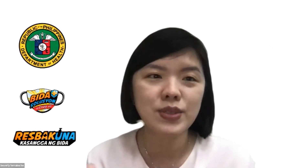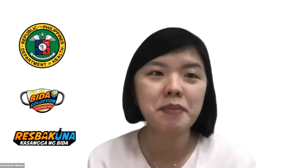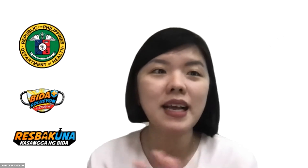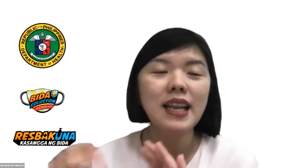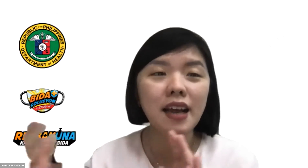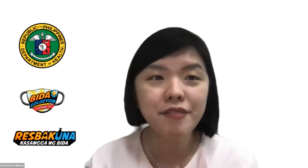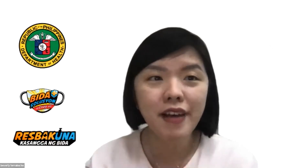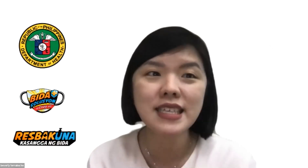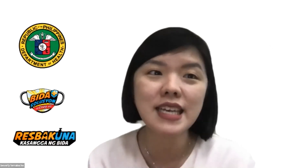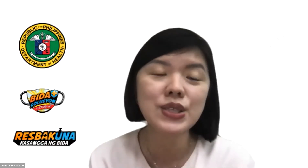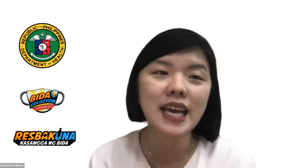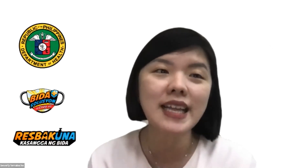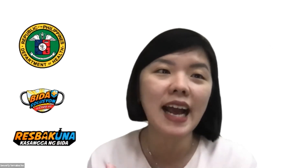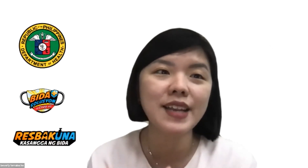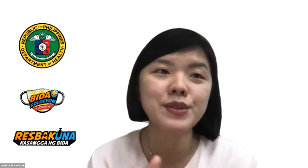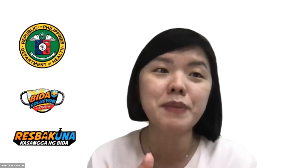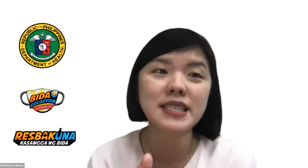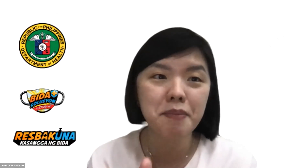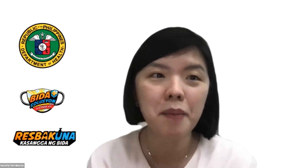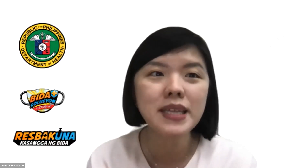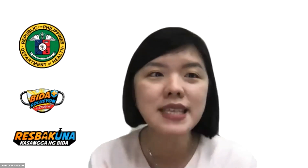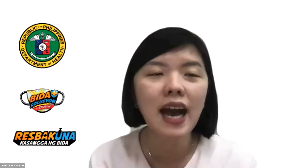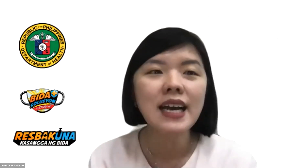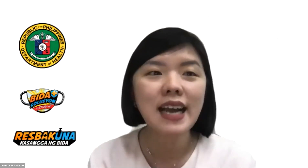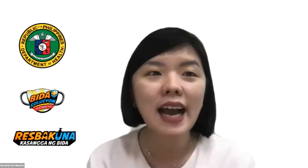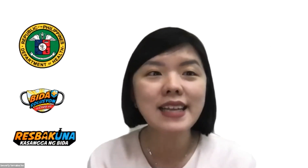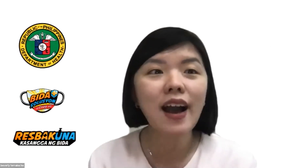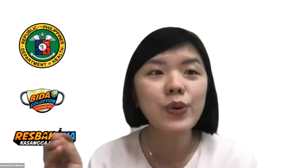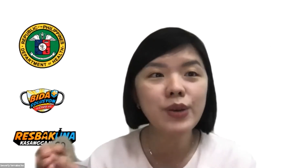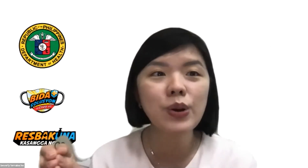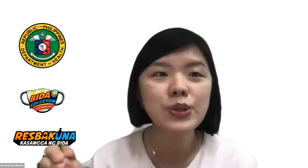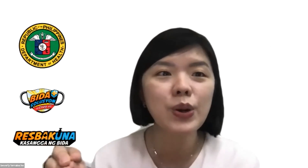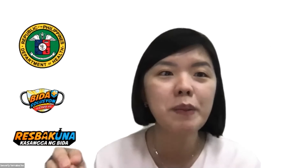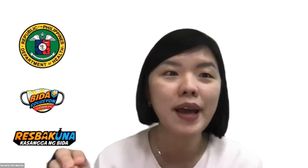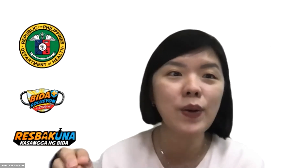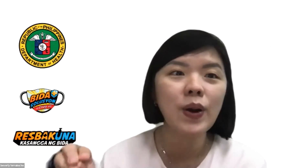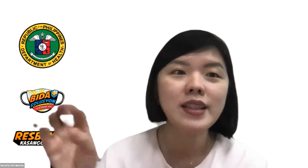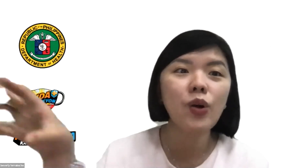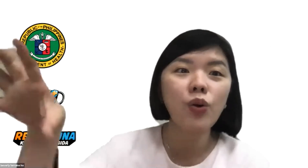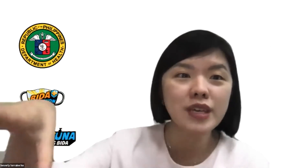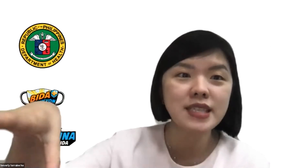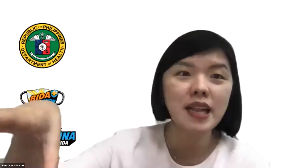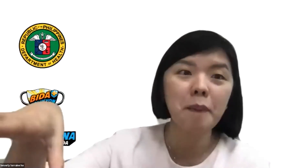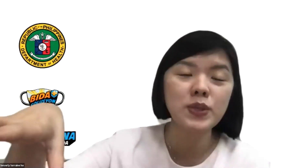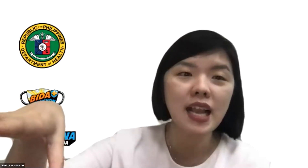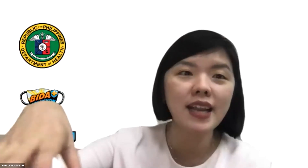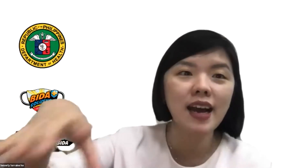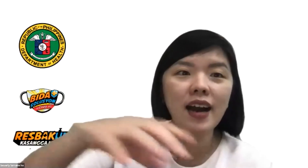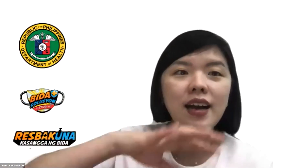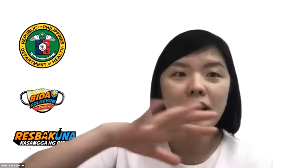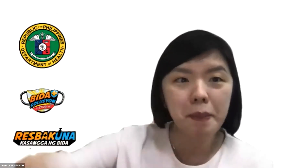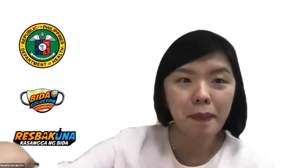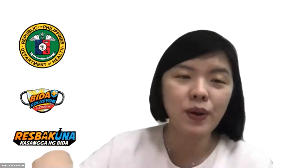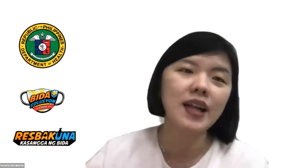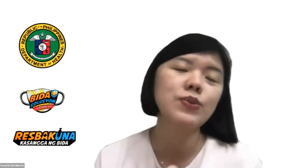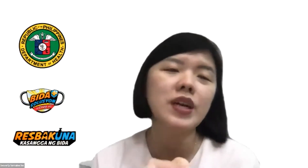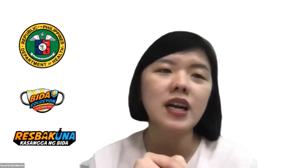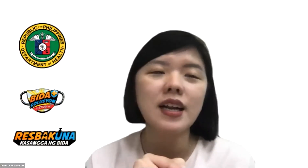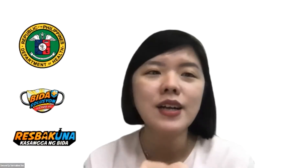So the big vaccination sites like the ones in other countries, even if there are a few doctors but they are only overseeing different health workers.